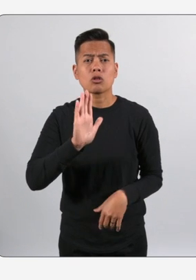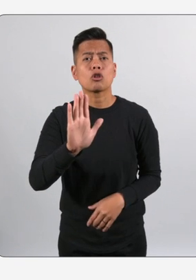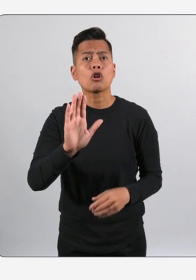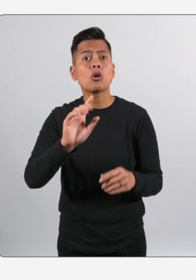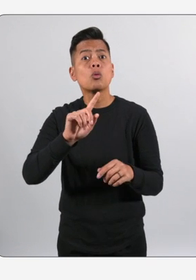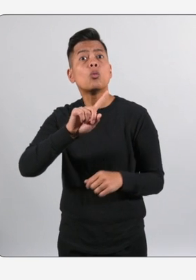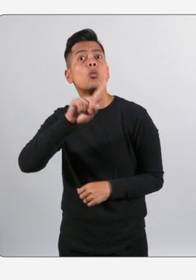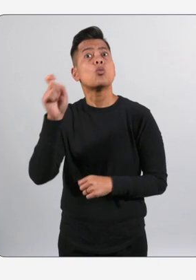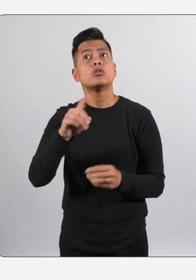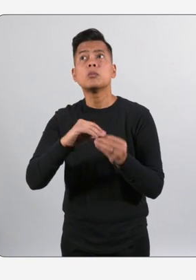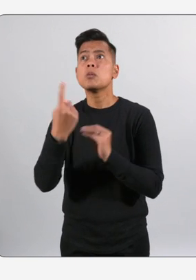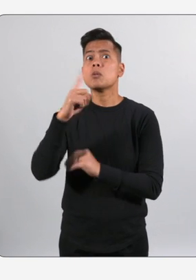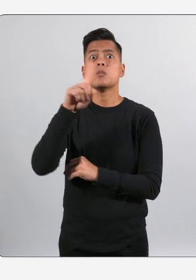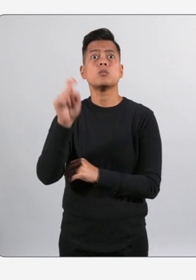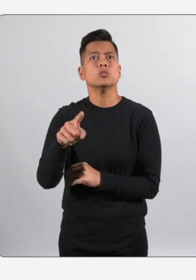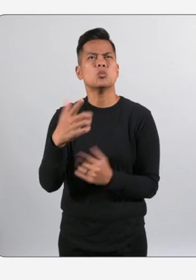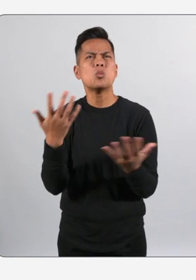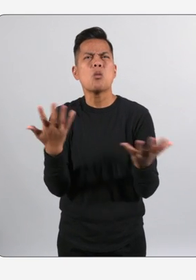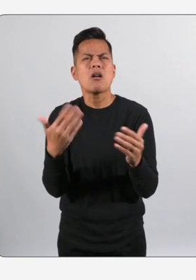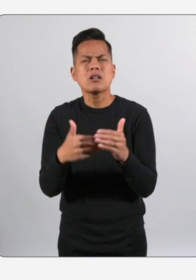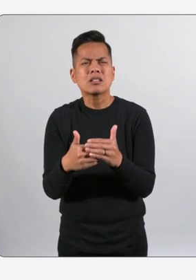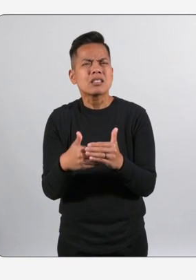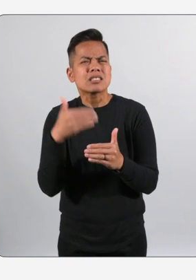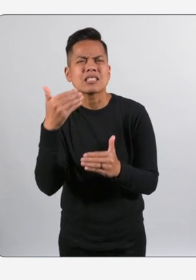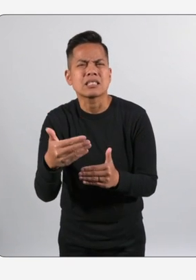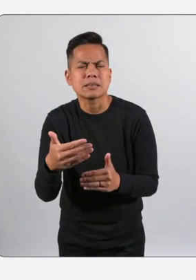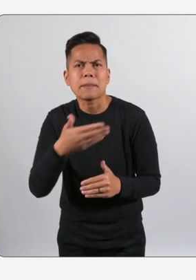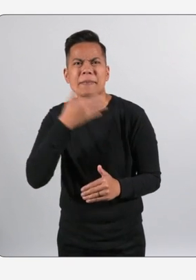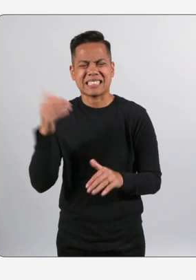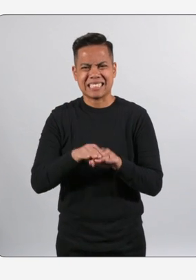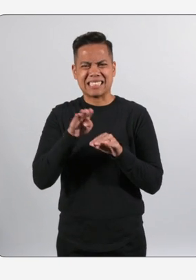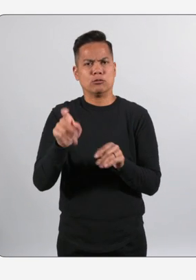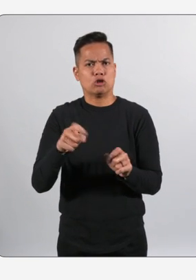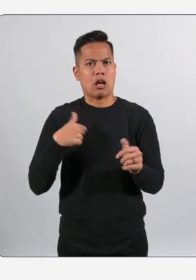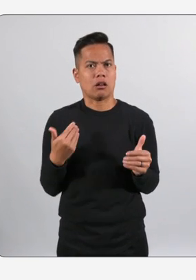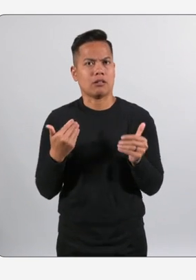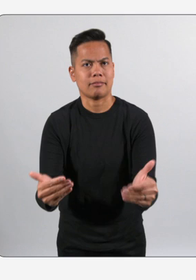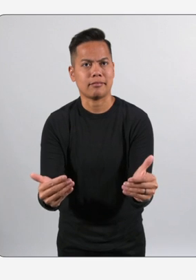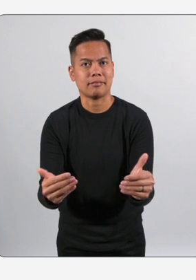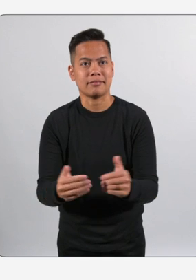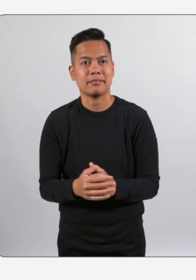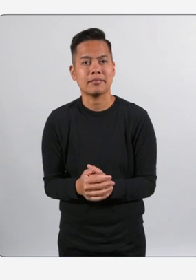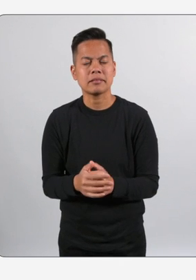“What’s the next best step I should take?” We’re going to make this super easy for you.